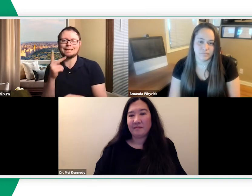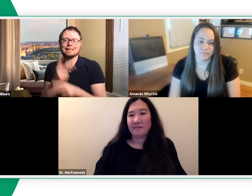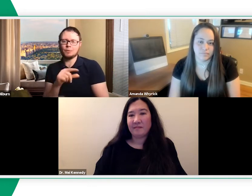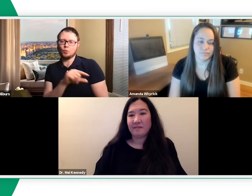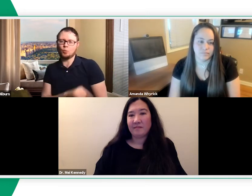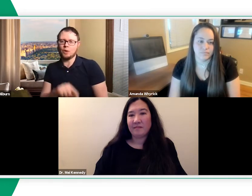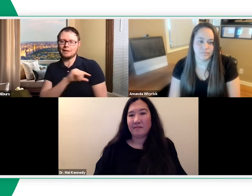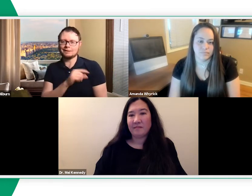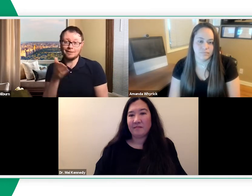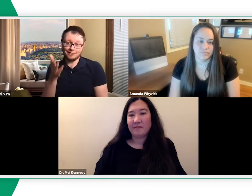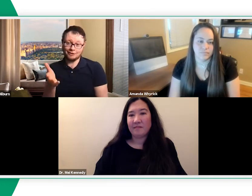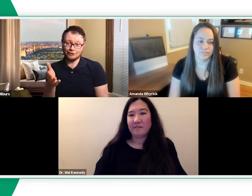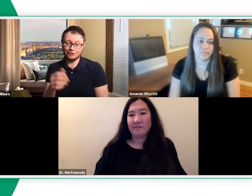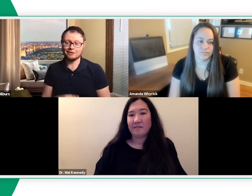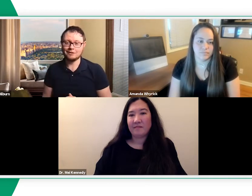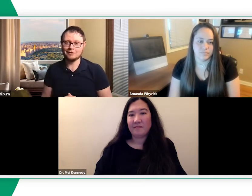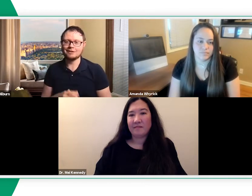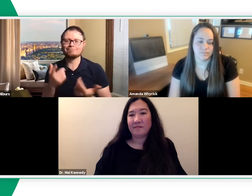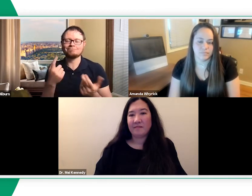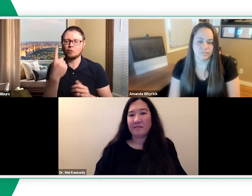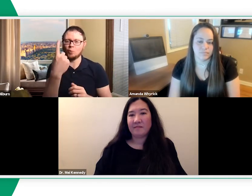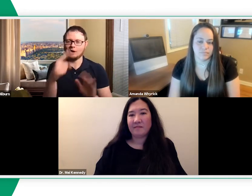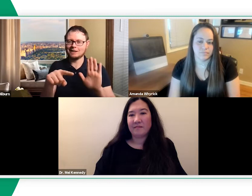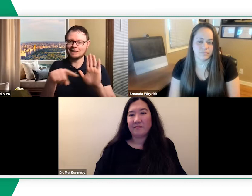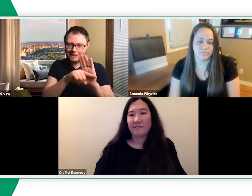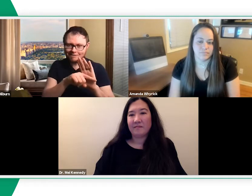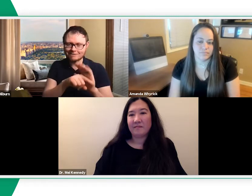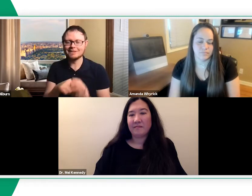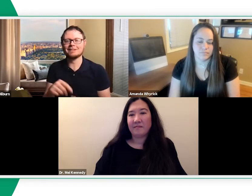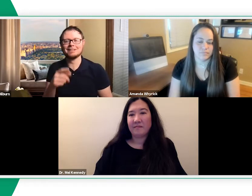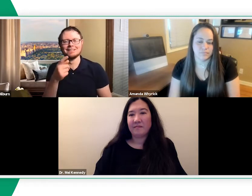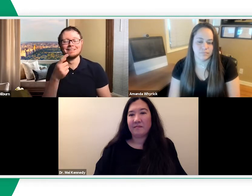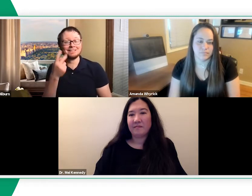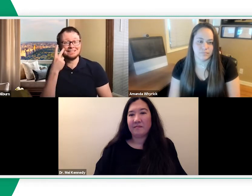everybody is safe and that we keep quality there.